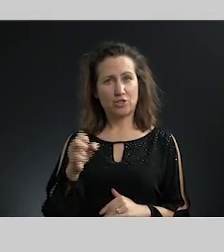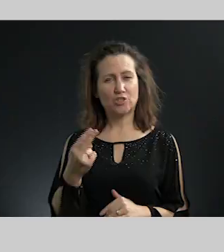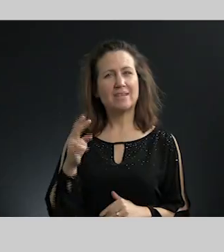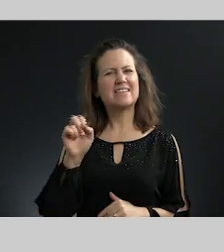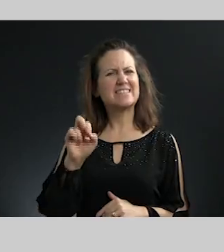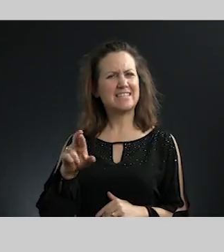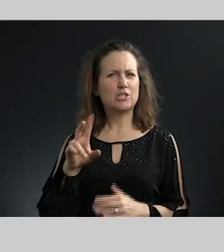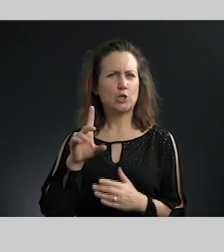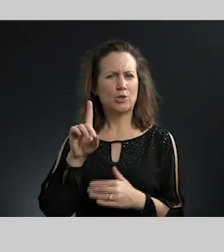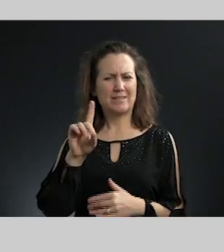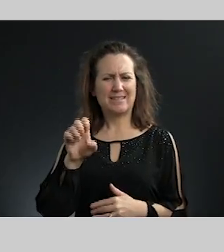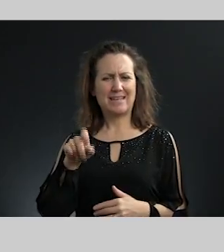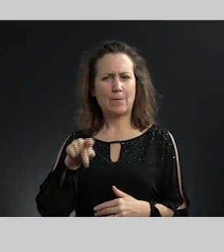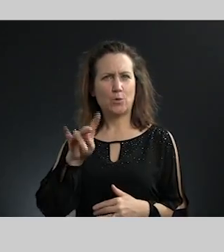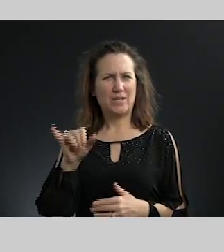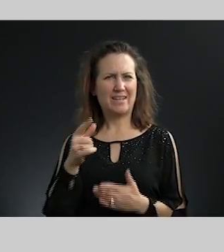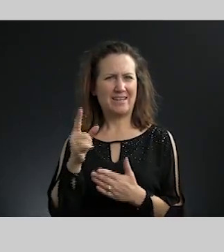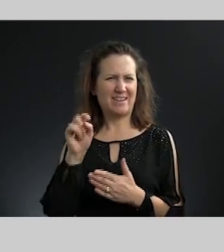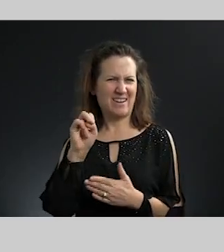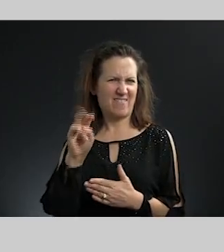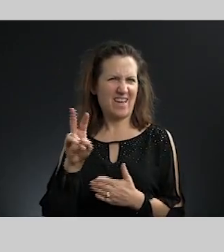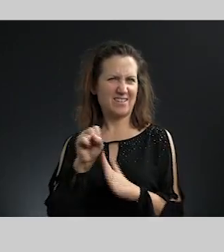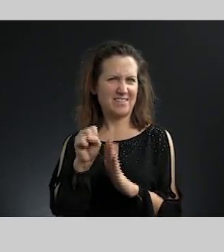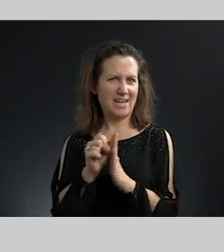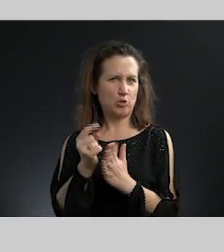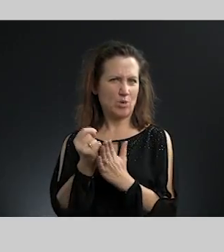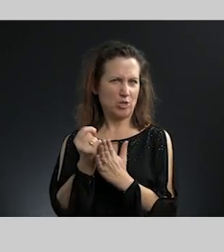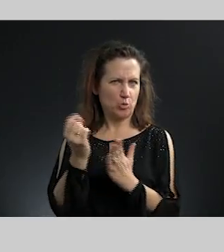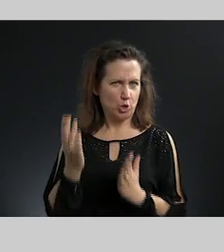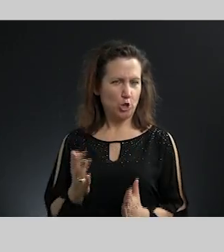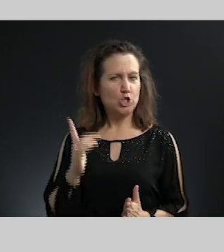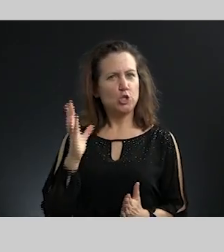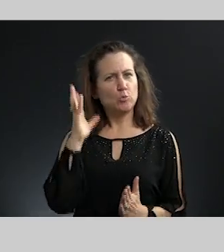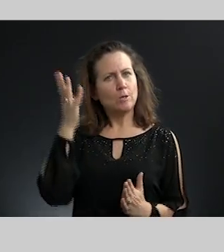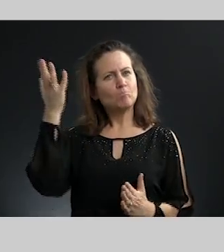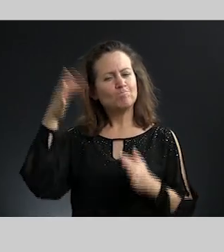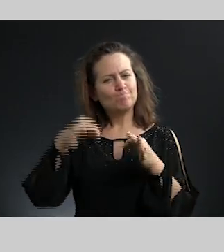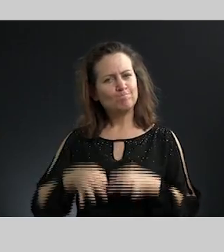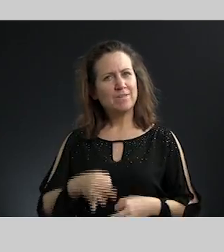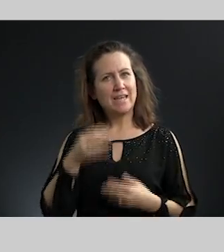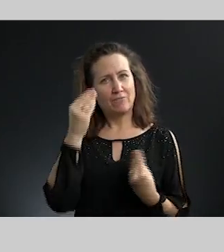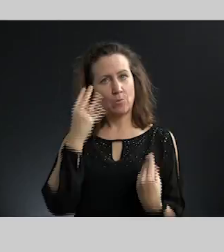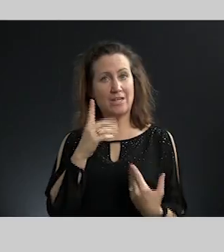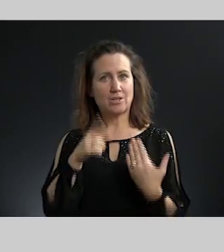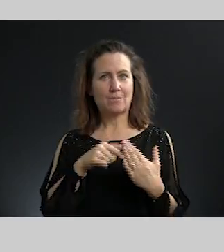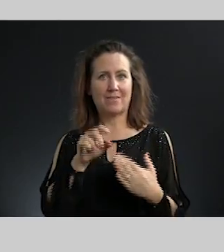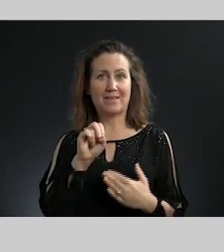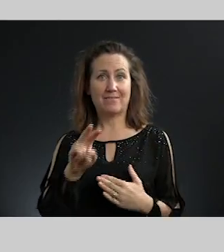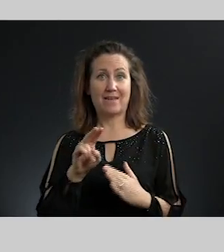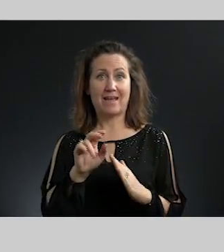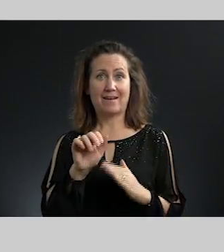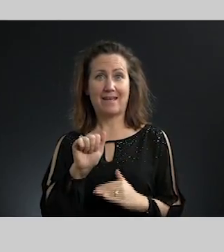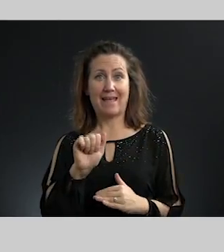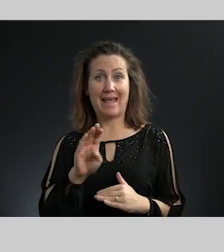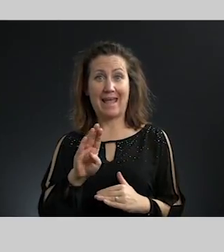Nevada State treasurer, and she's going to present information as it applies to the Nevada able account. That is currently being set up